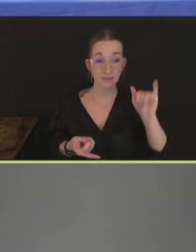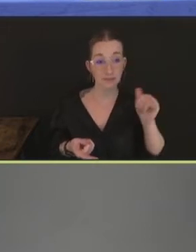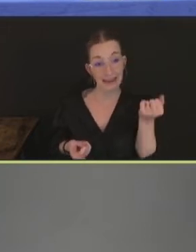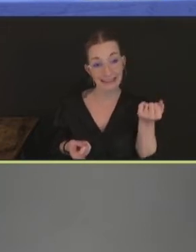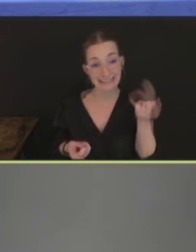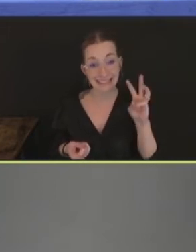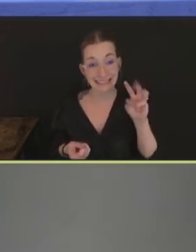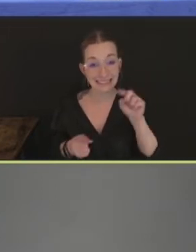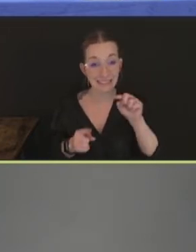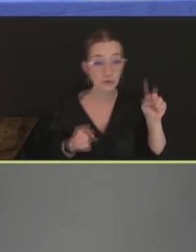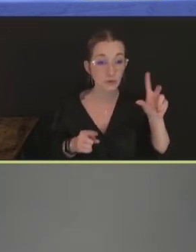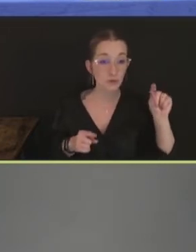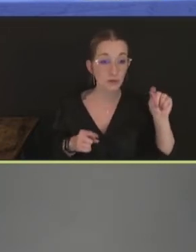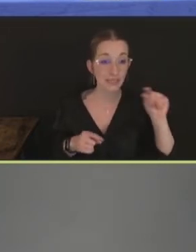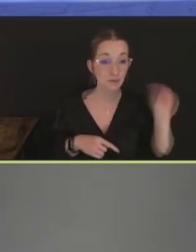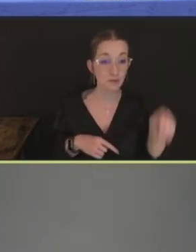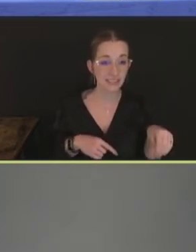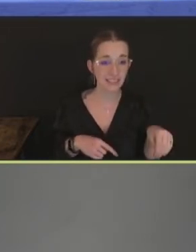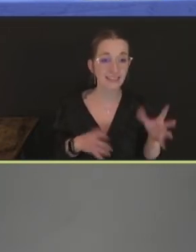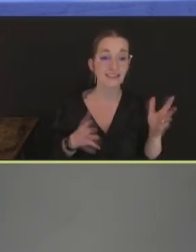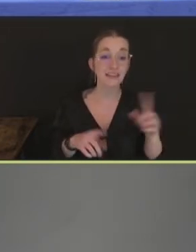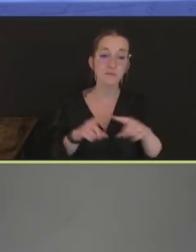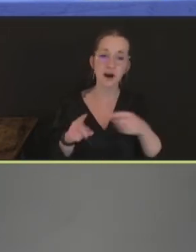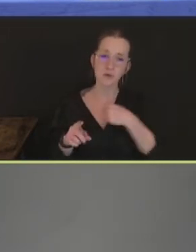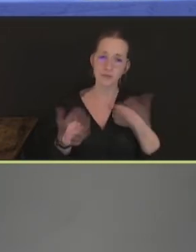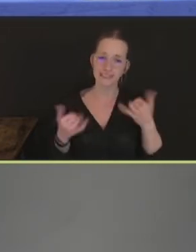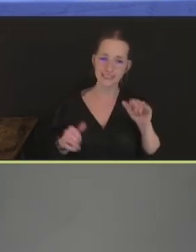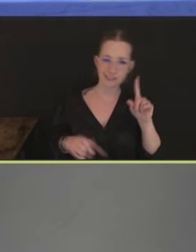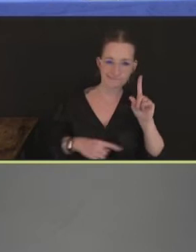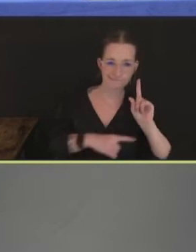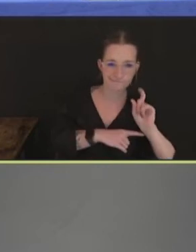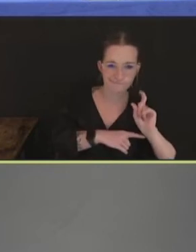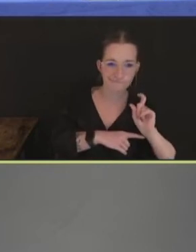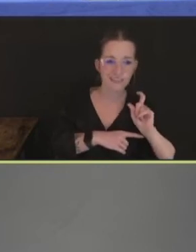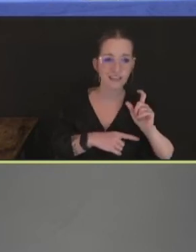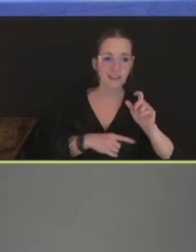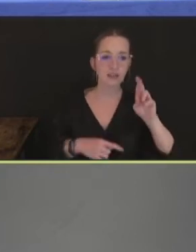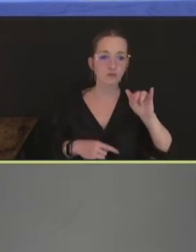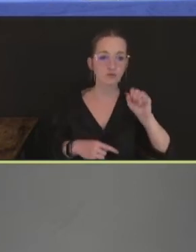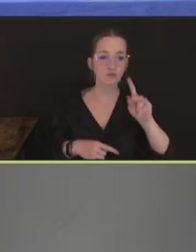But the unanswered question is are the risk reducing effects of flu, pneumonia, and shingles